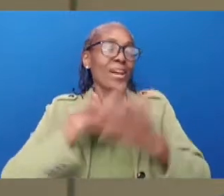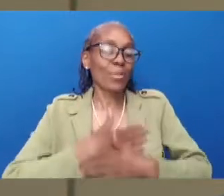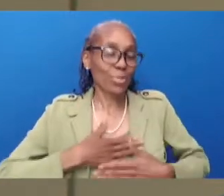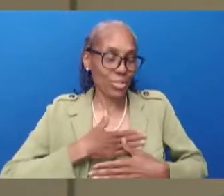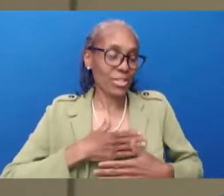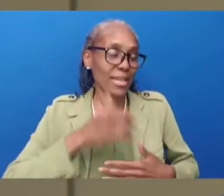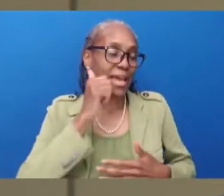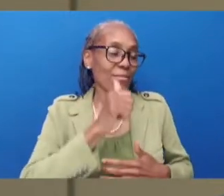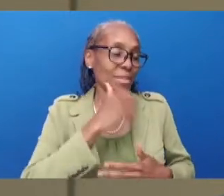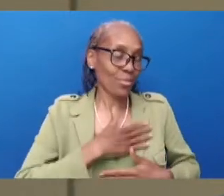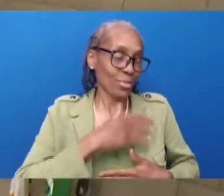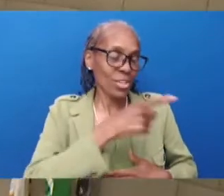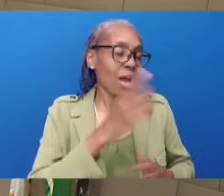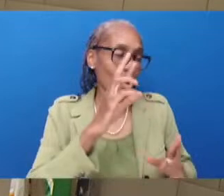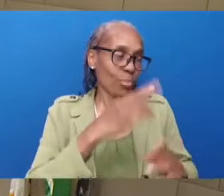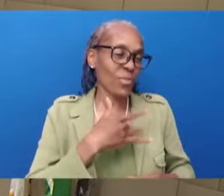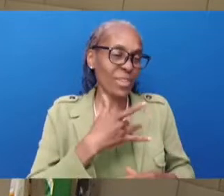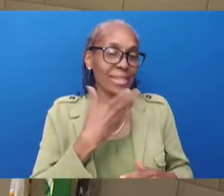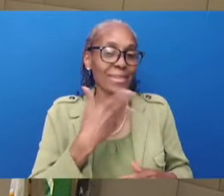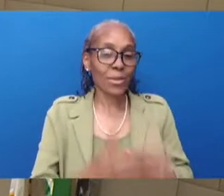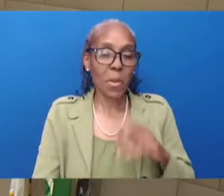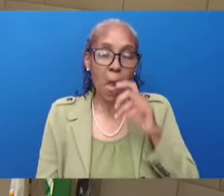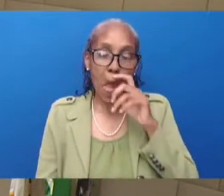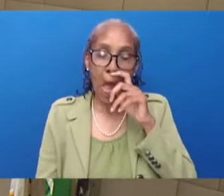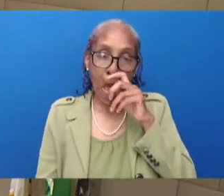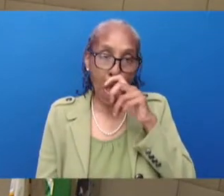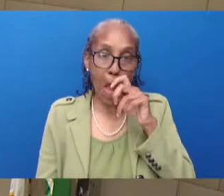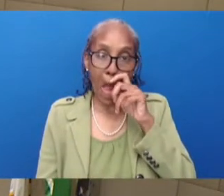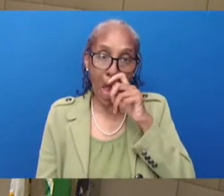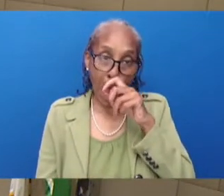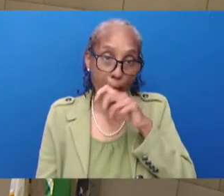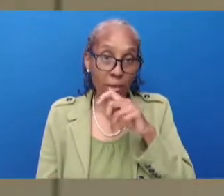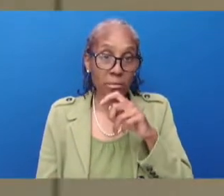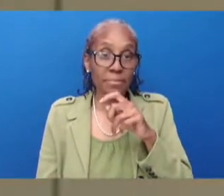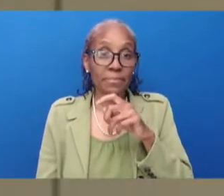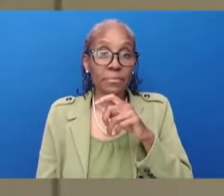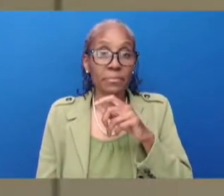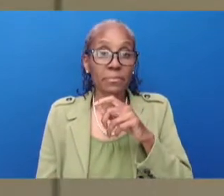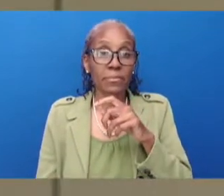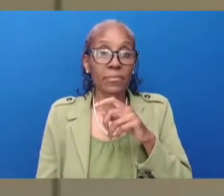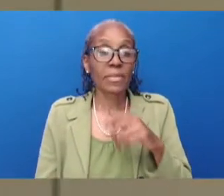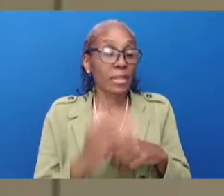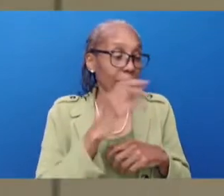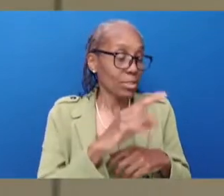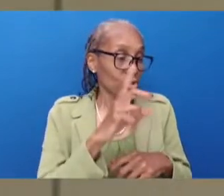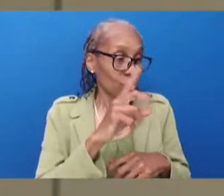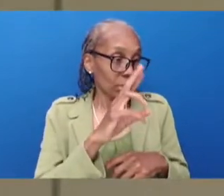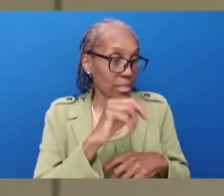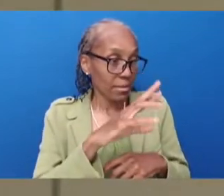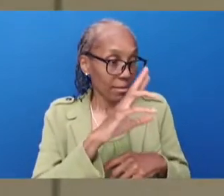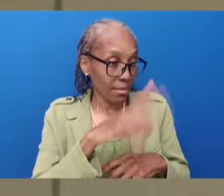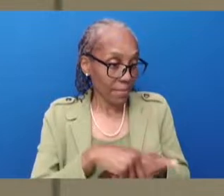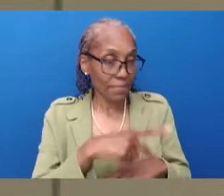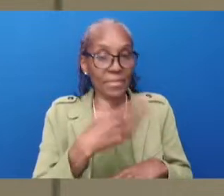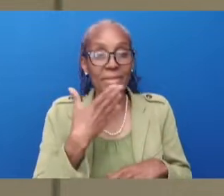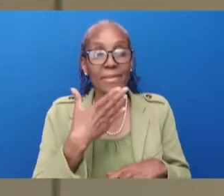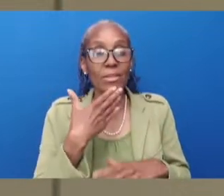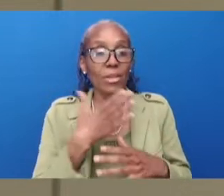APPRECIATION. FOR WHAT YOU DO. I APPRECIATE YOU EVERY DAY.